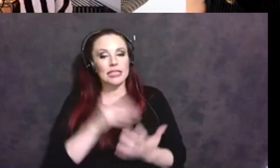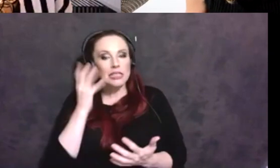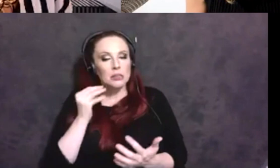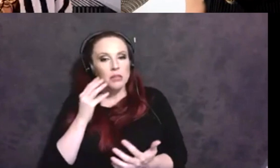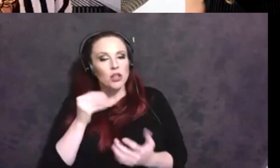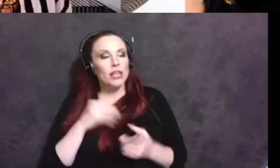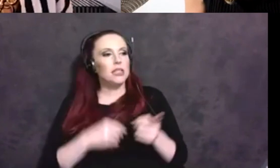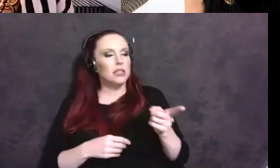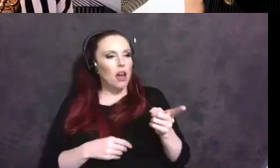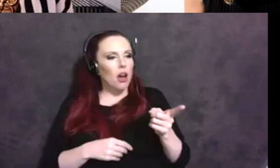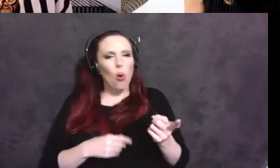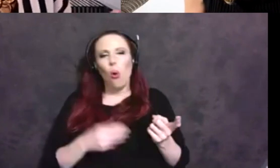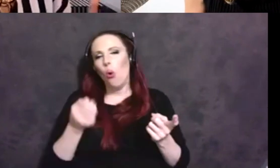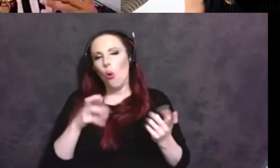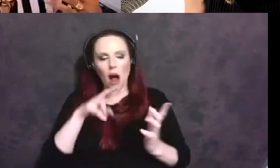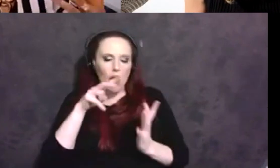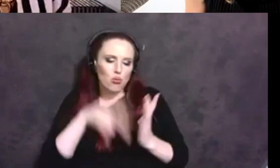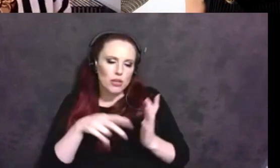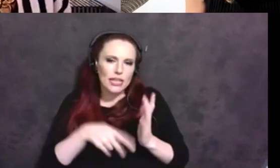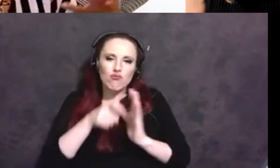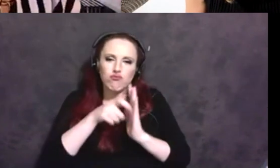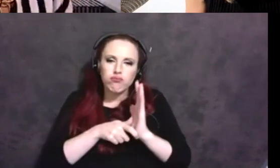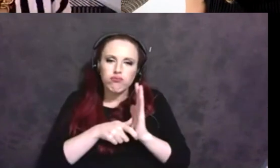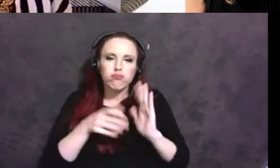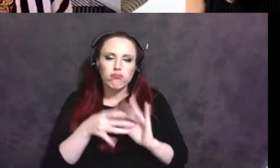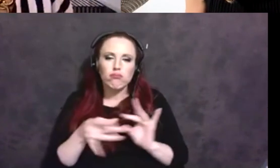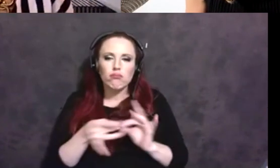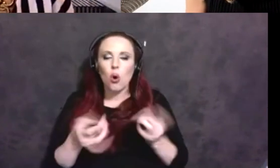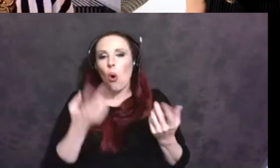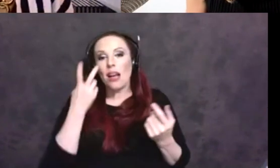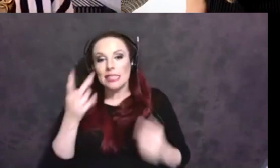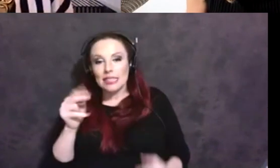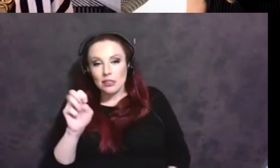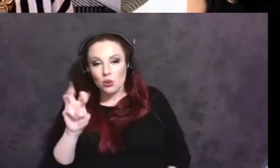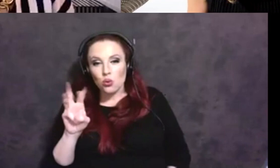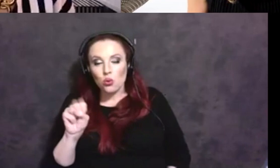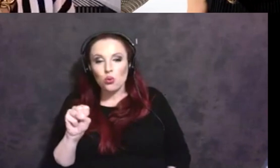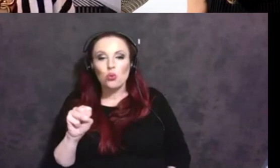I would find myself in situations where someone would talk about a racist experience they